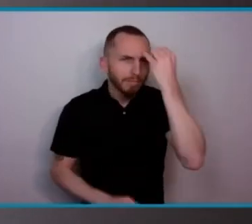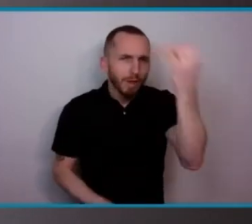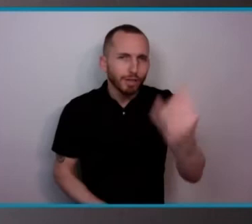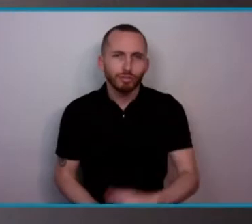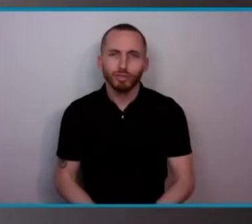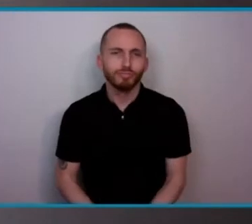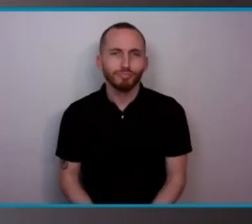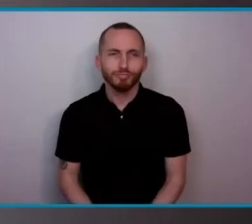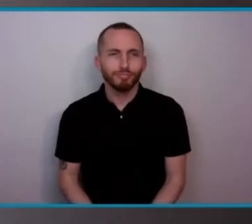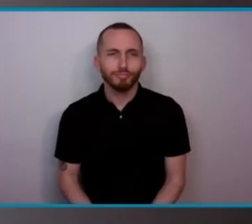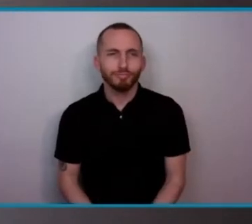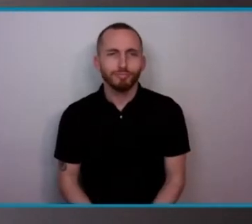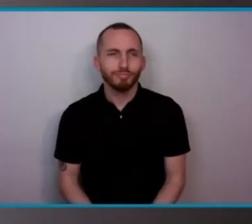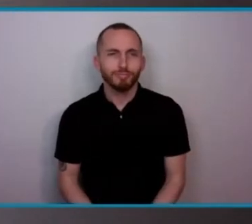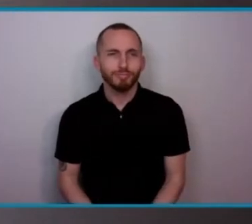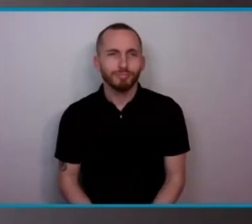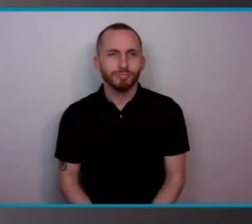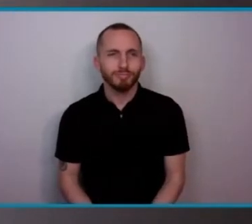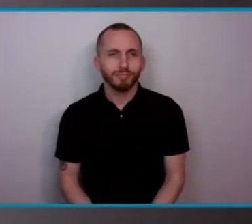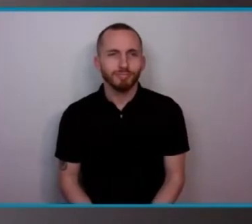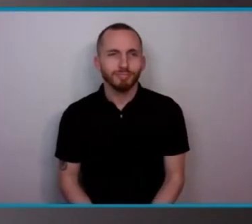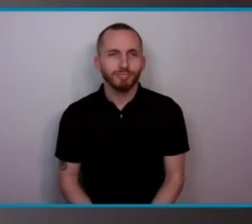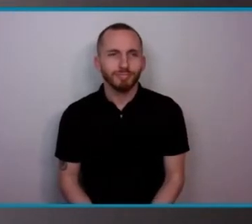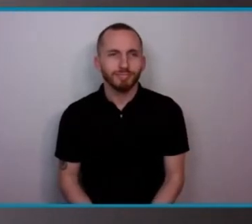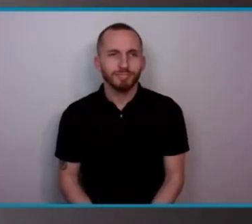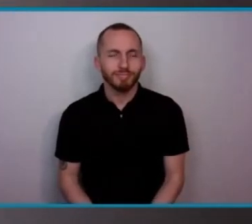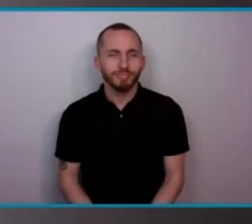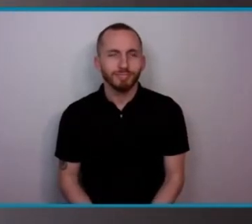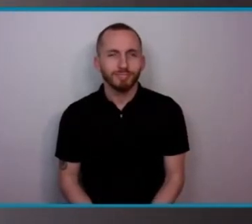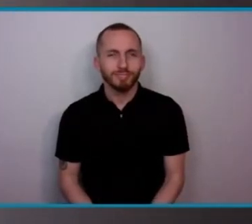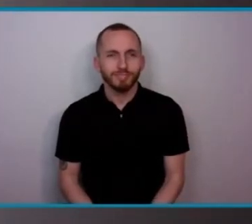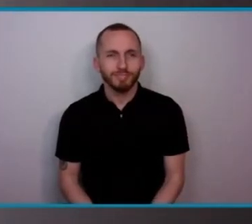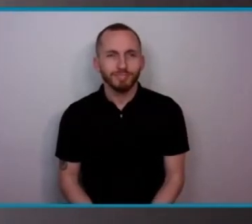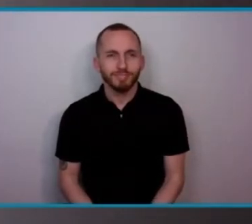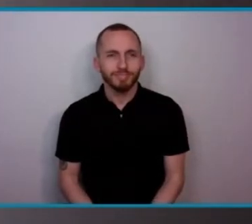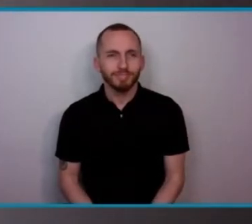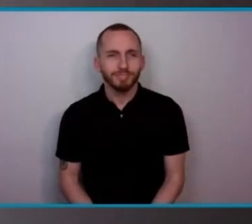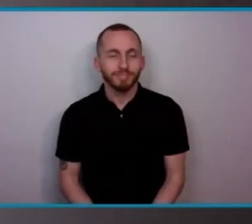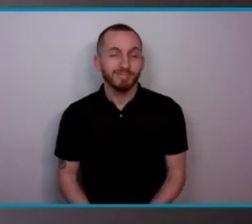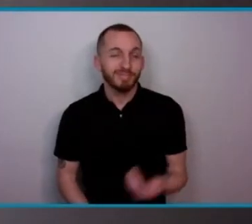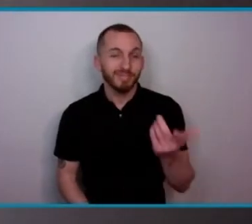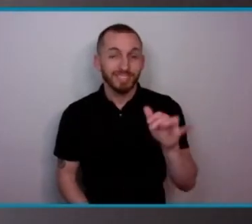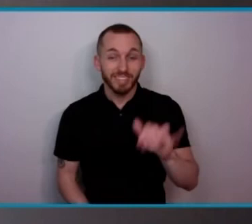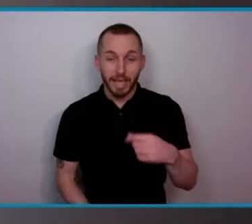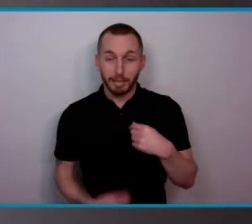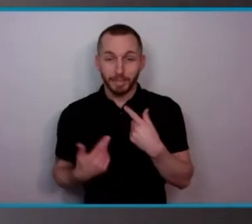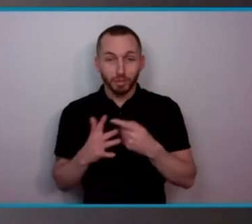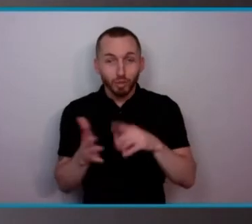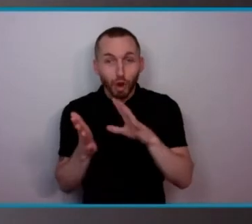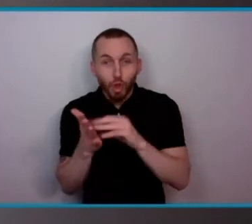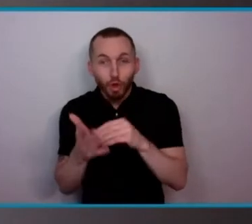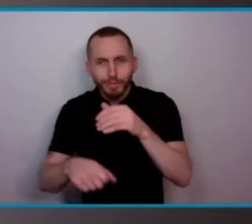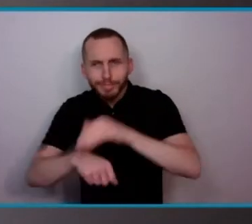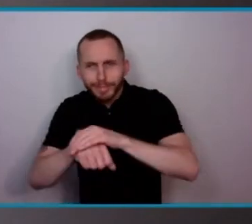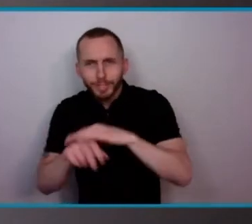music about the same time that I learned to start reading words. So it's been a part of my life from the very beginning.